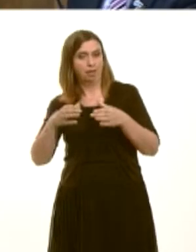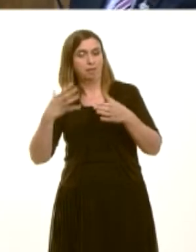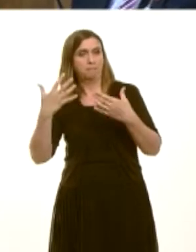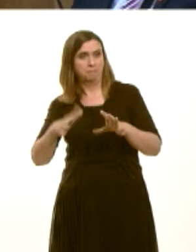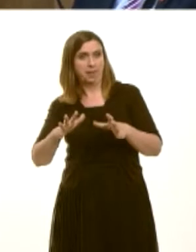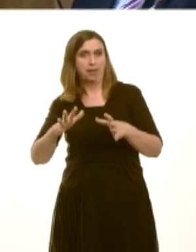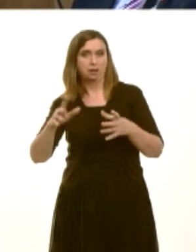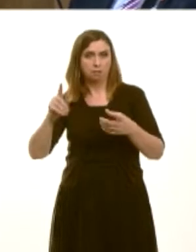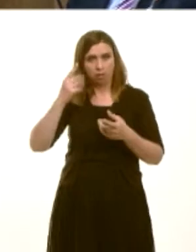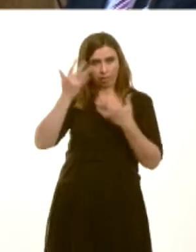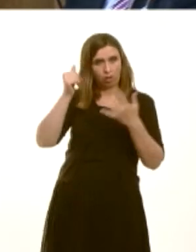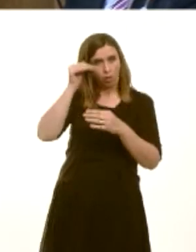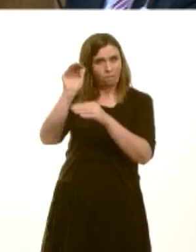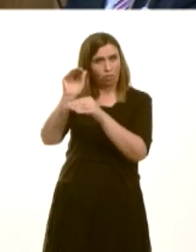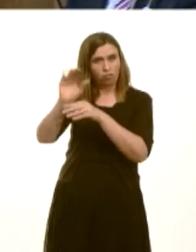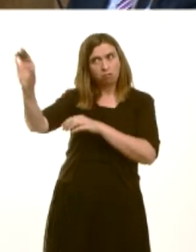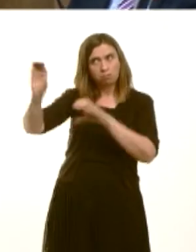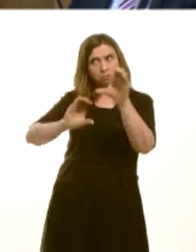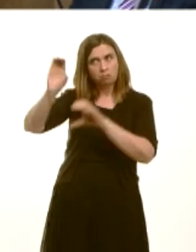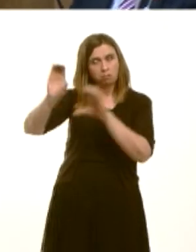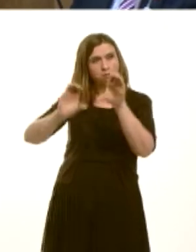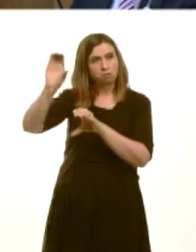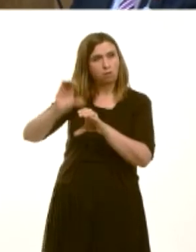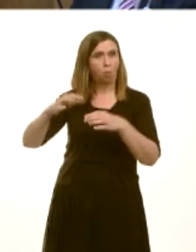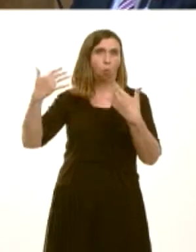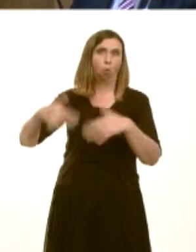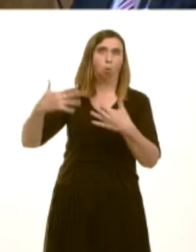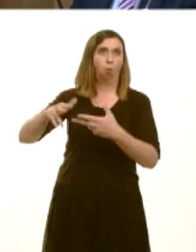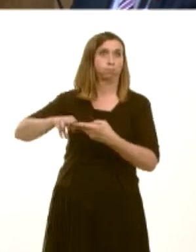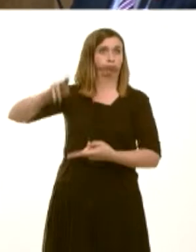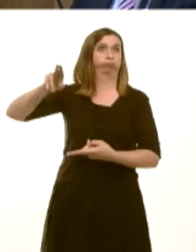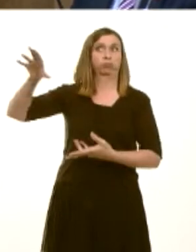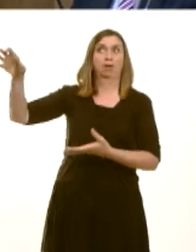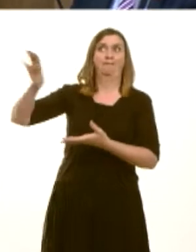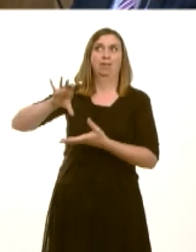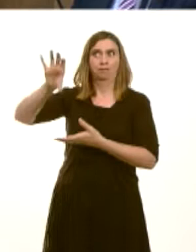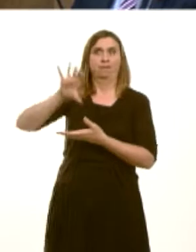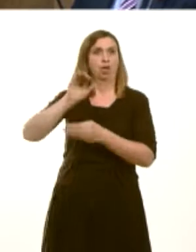direct investment is at a record high. We know, for example, that, given the suite of